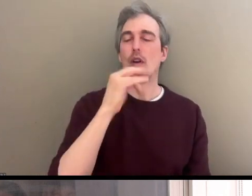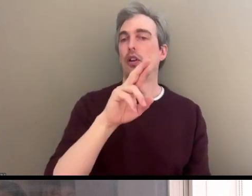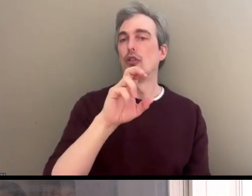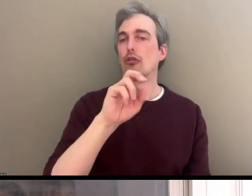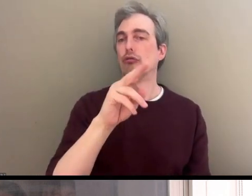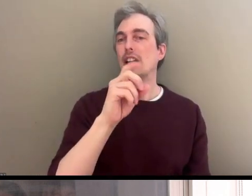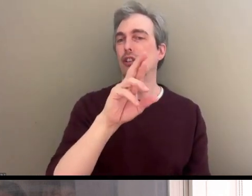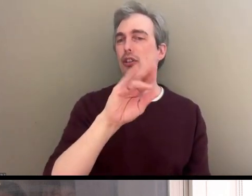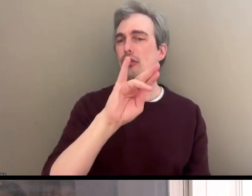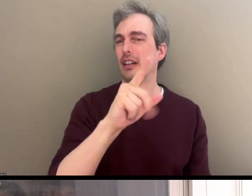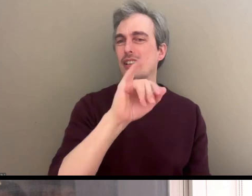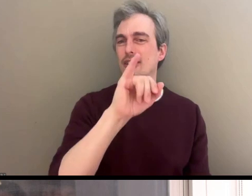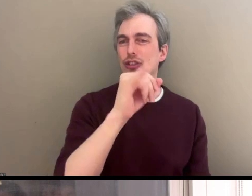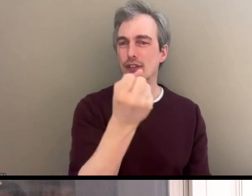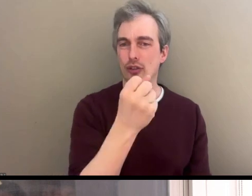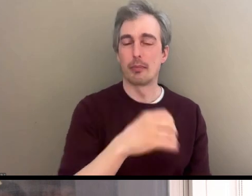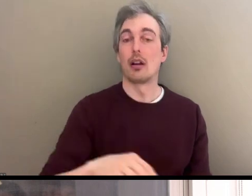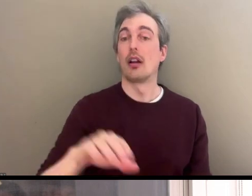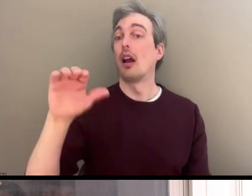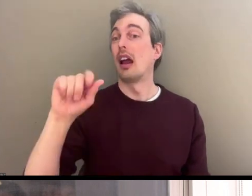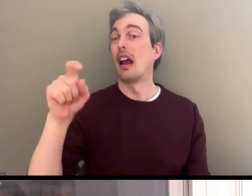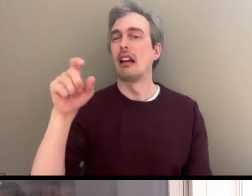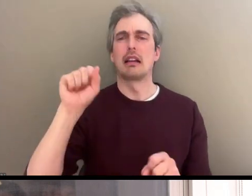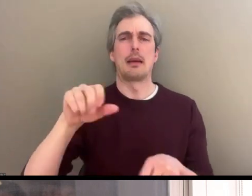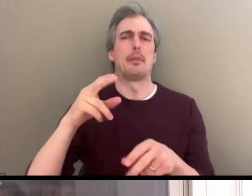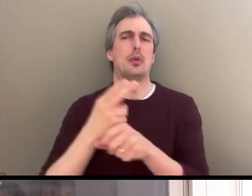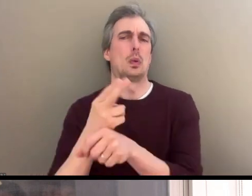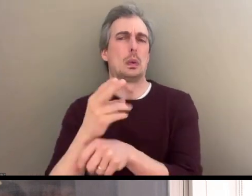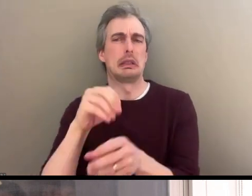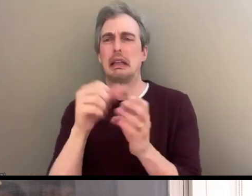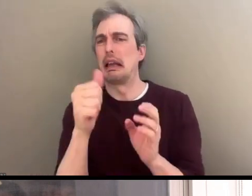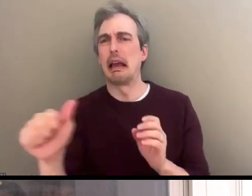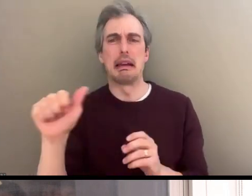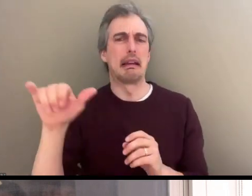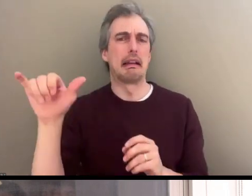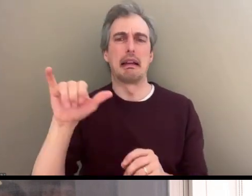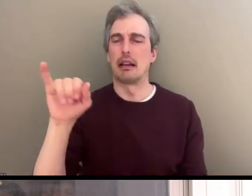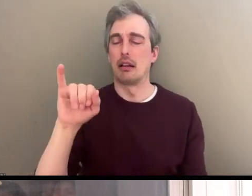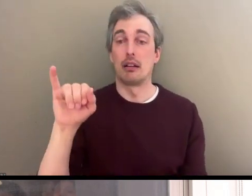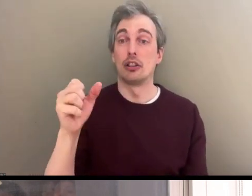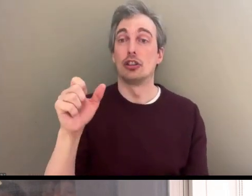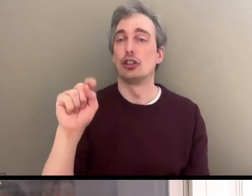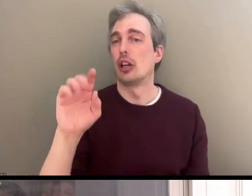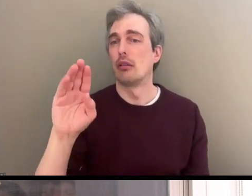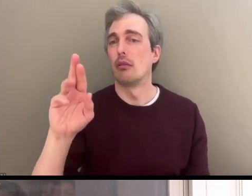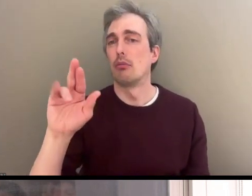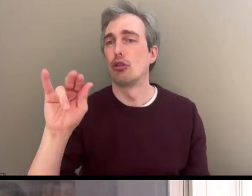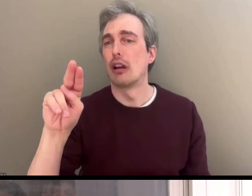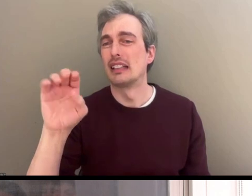use something like JetBrains is the name. So it's relatively IDE agnostic.